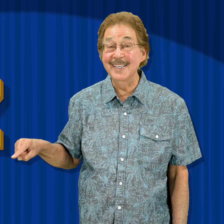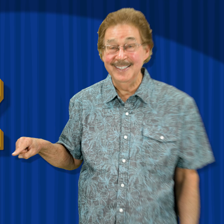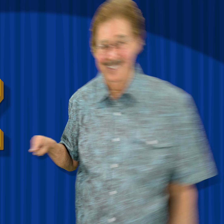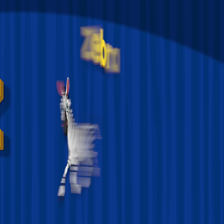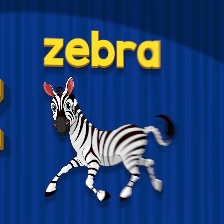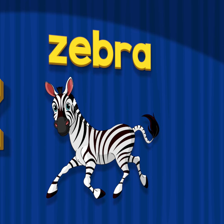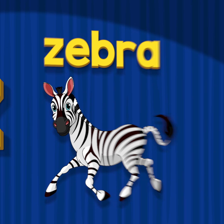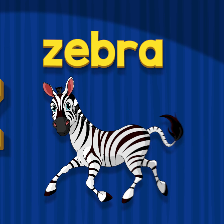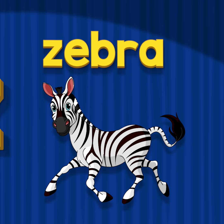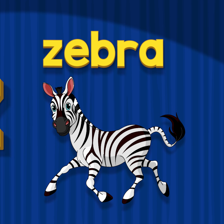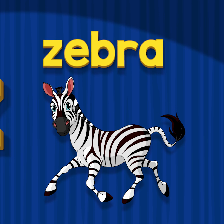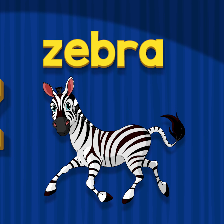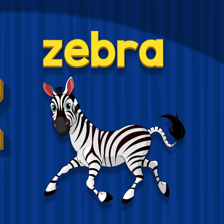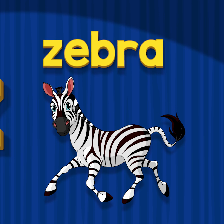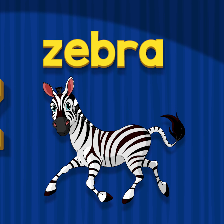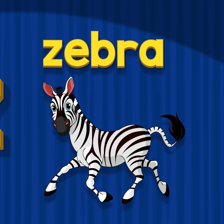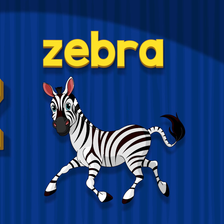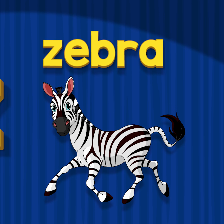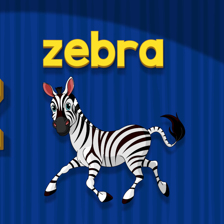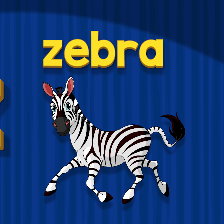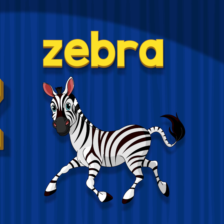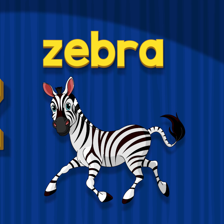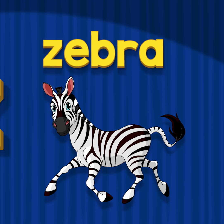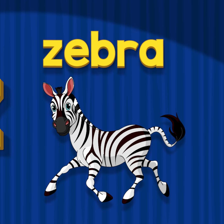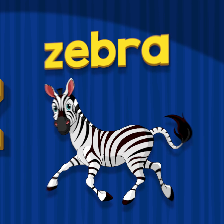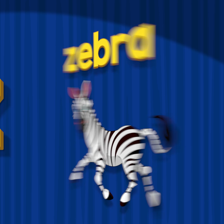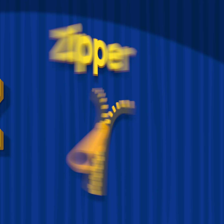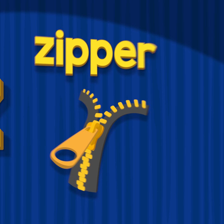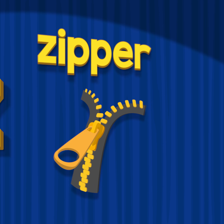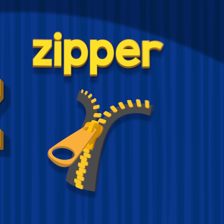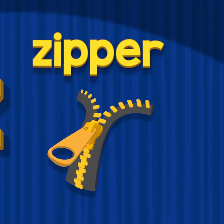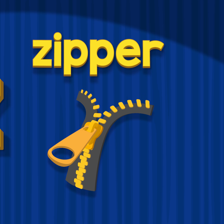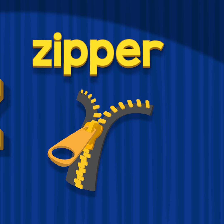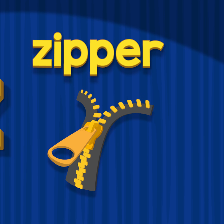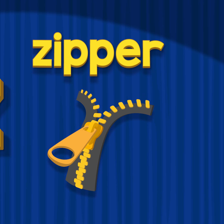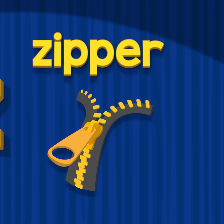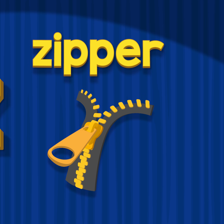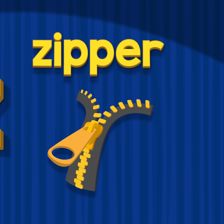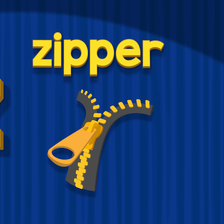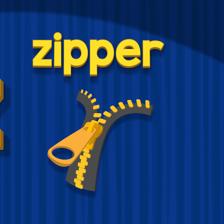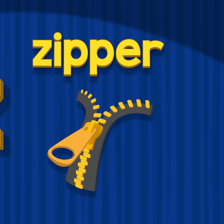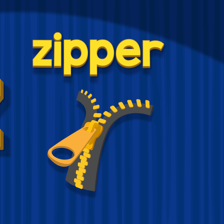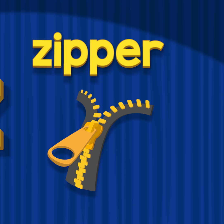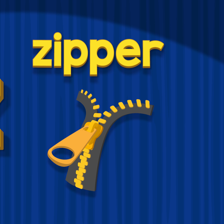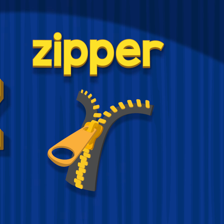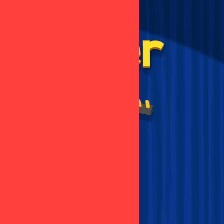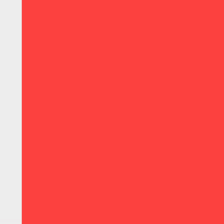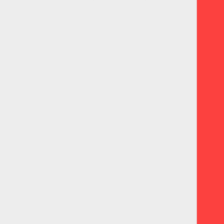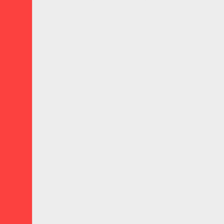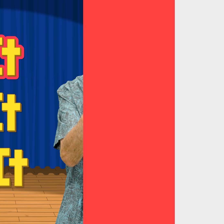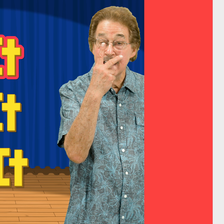/Z/ /z/ zebra /Z/ /z/ zipper